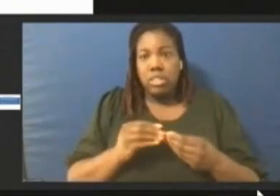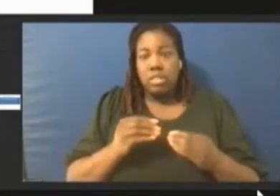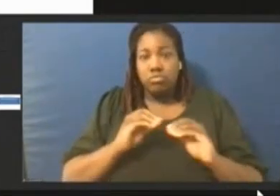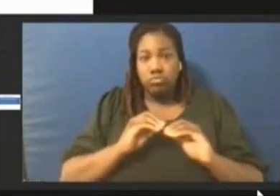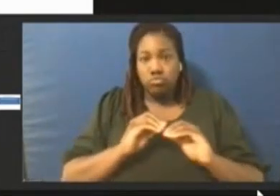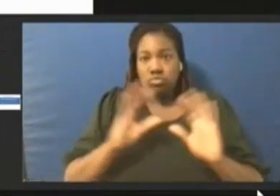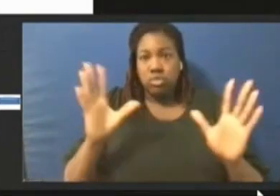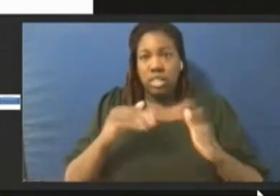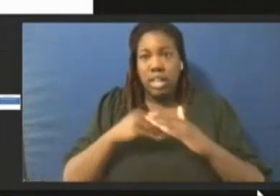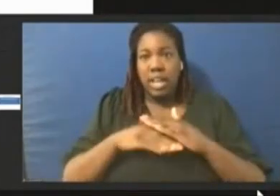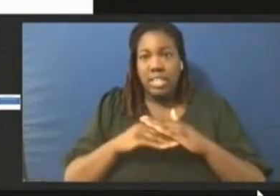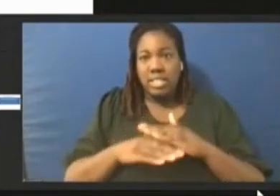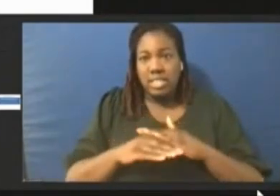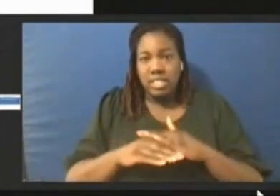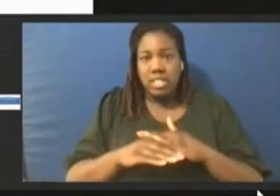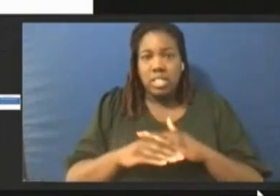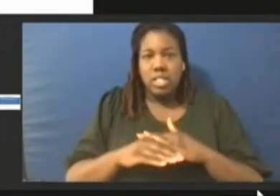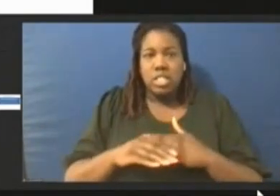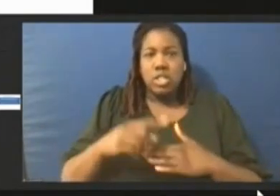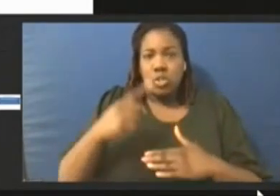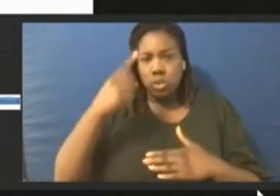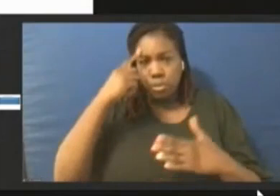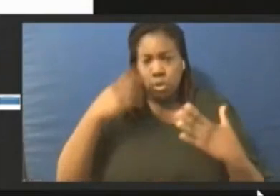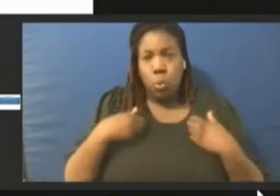mental care is limited. It's underfunded.